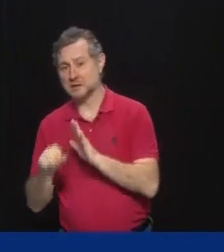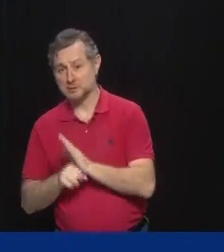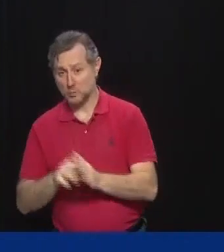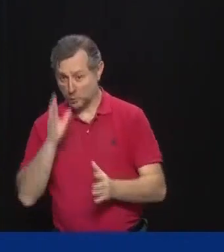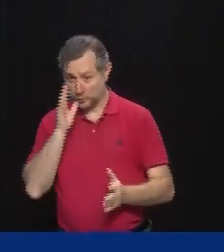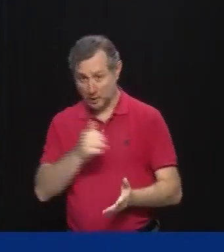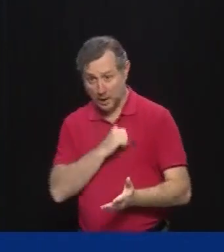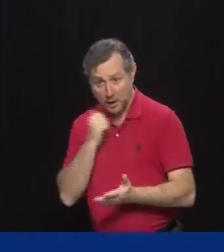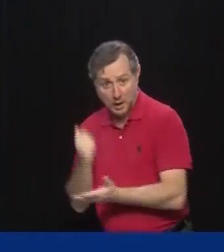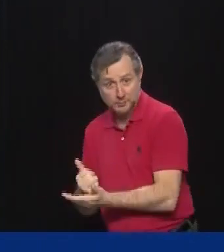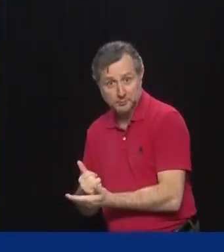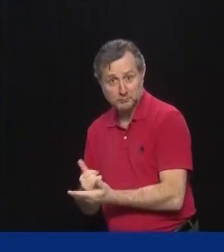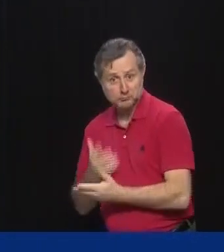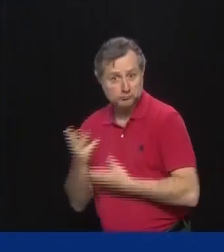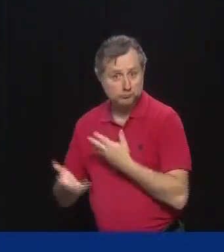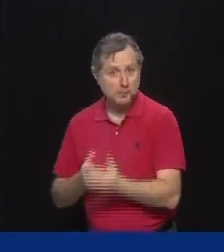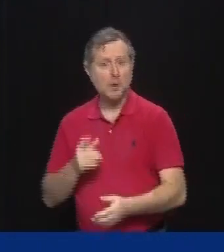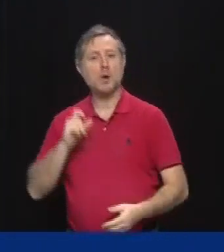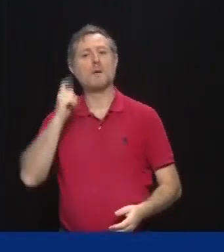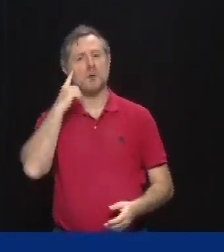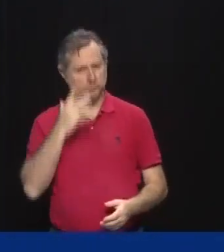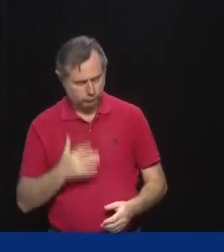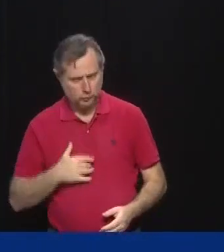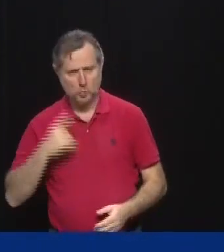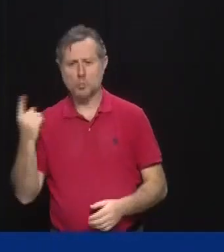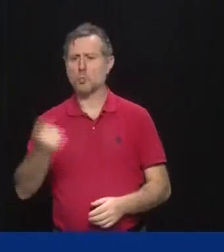IF THERE'S A SHORTAGE OF WORKERS, IS THERE A PLAN FOR THE